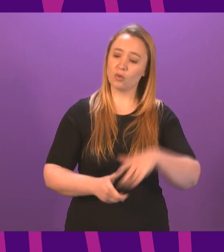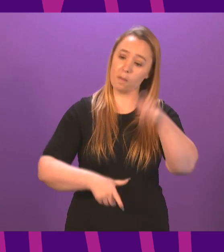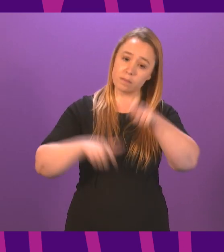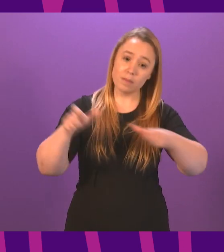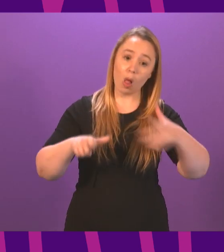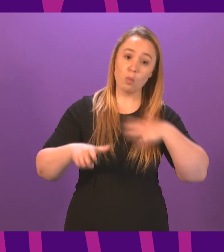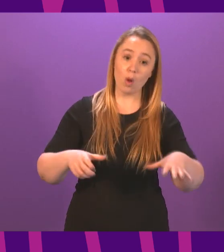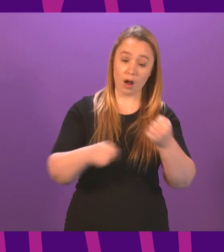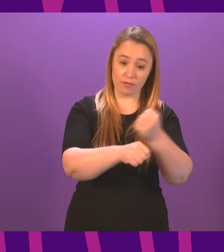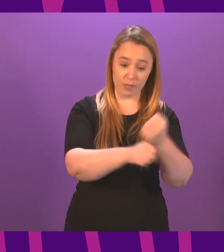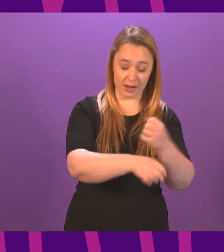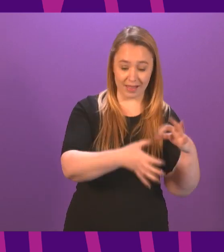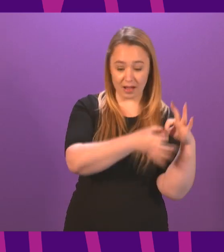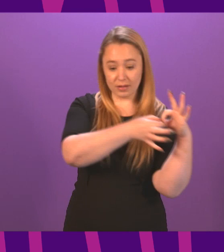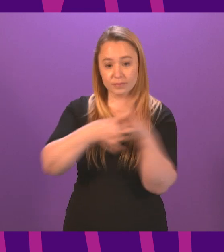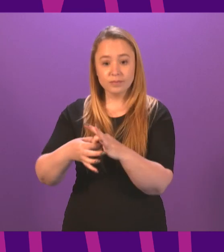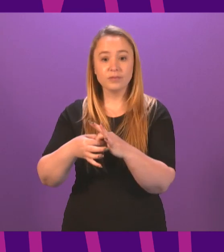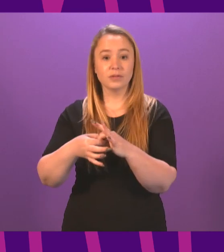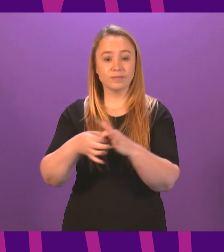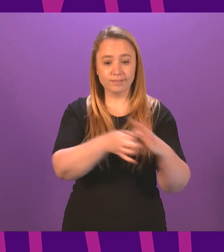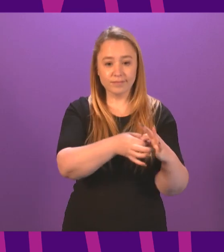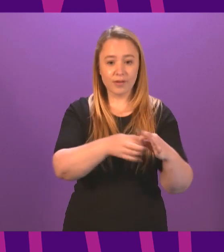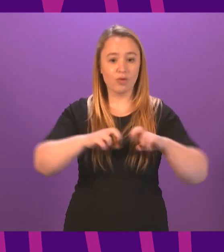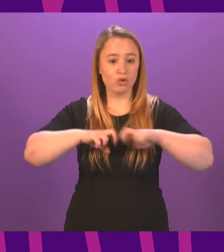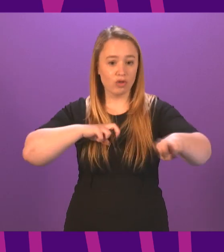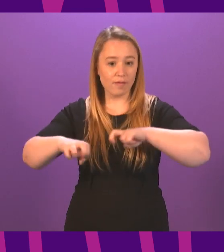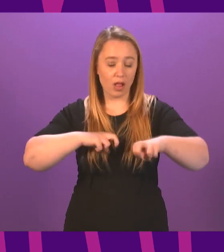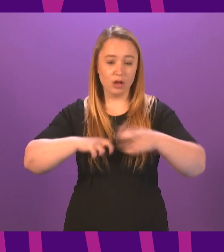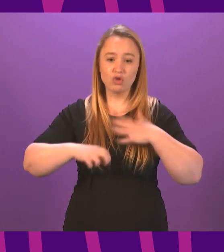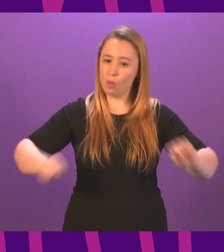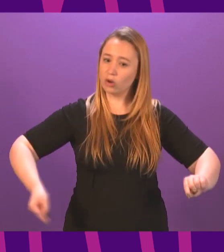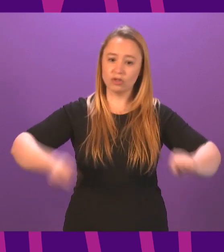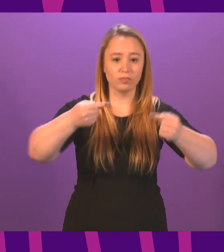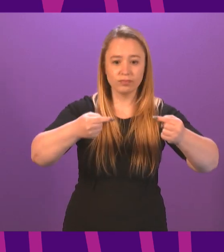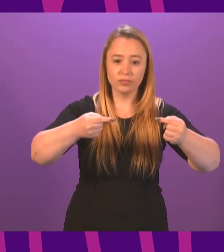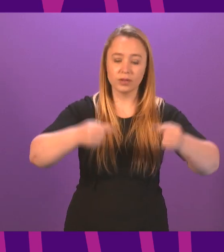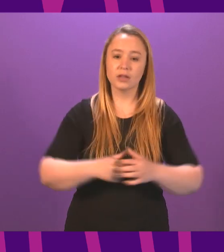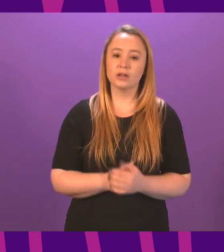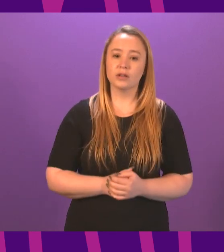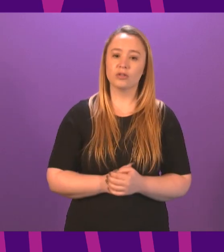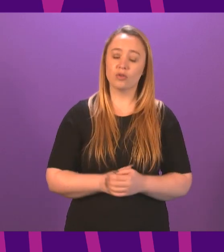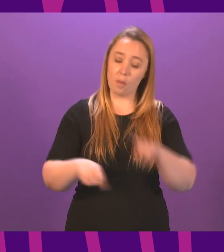such as the travel restrictions. The overwhelming majority of people are just trying to keep